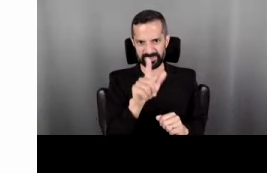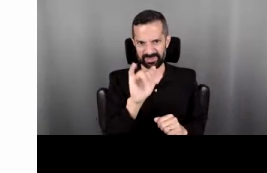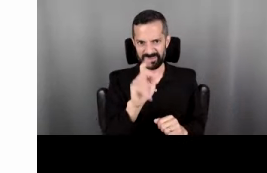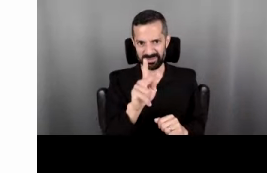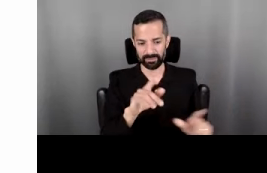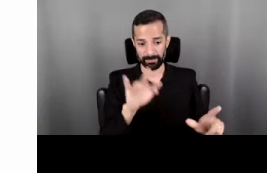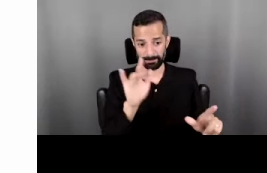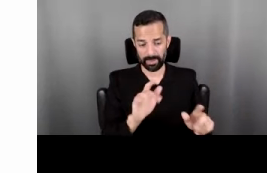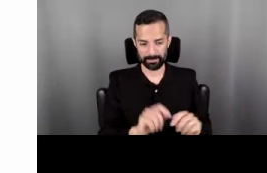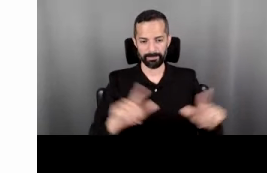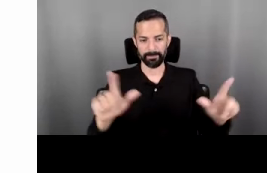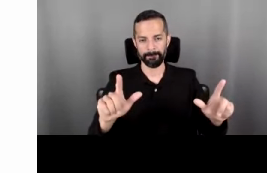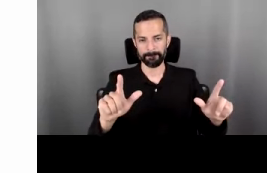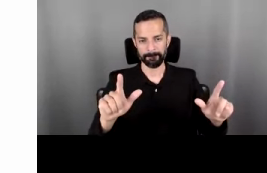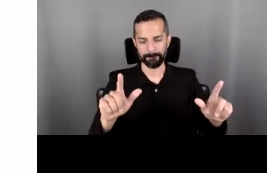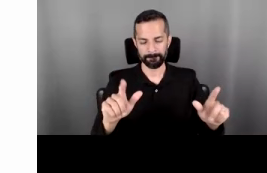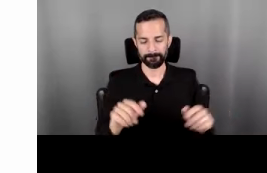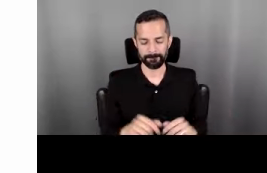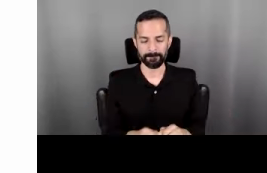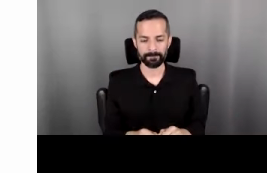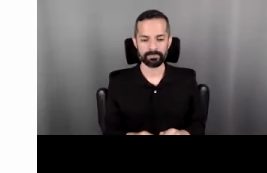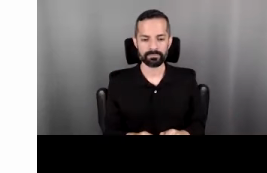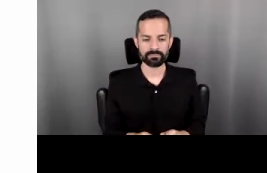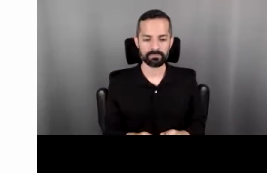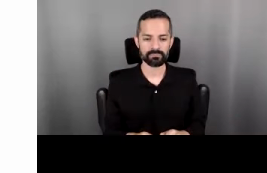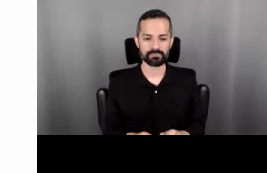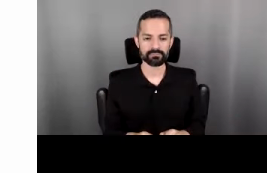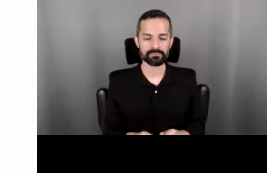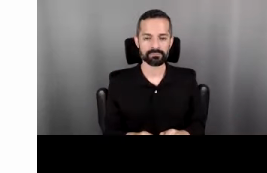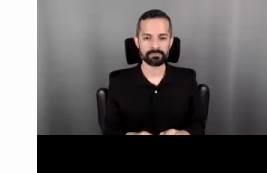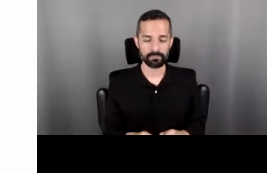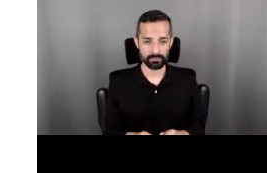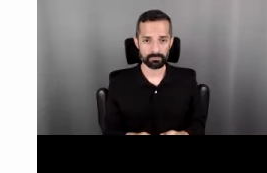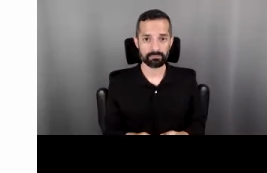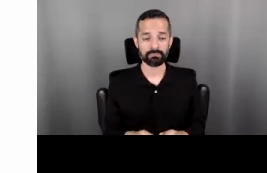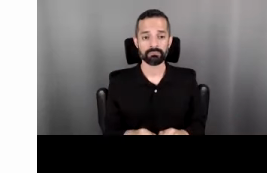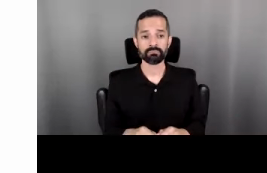That's on the screen where a requester can go in, select